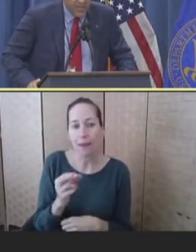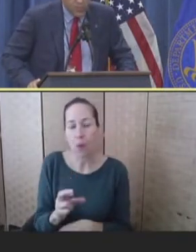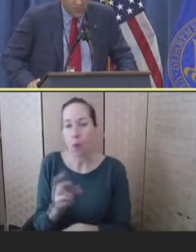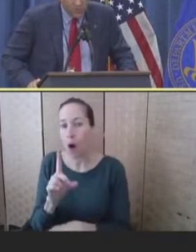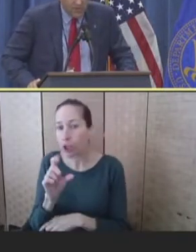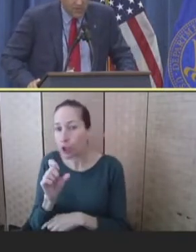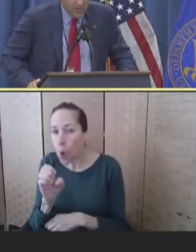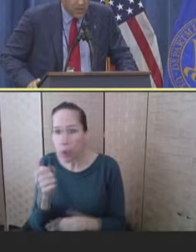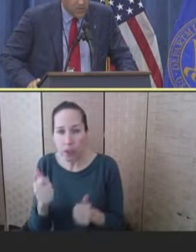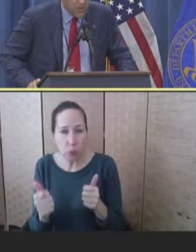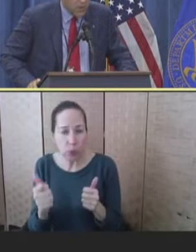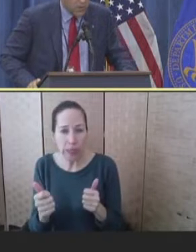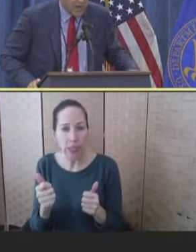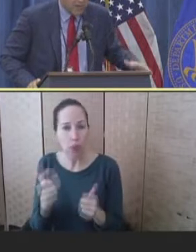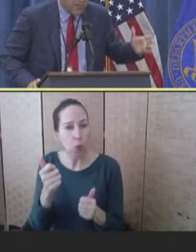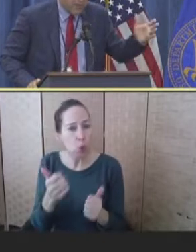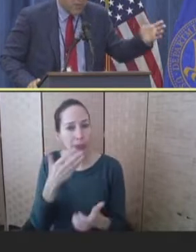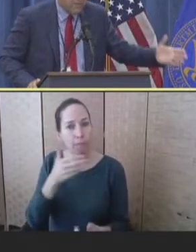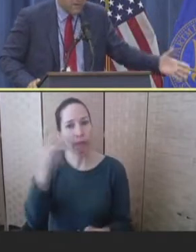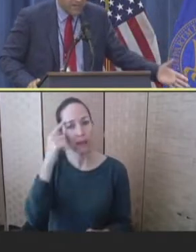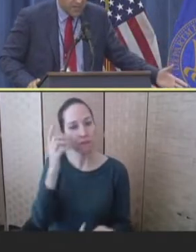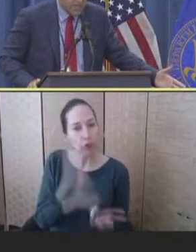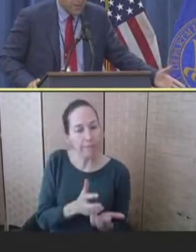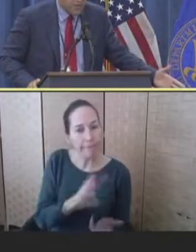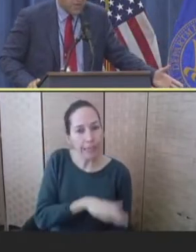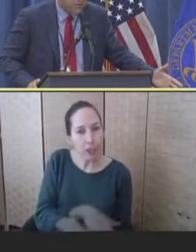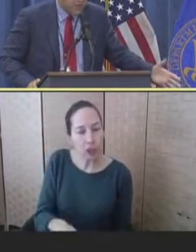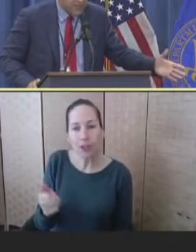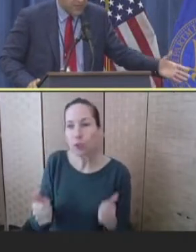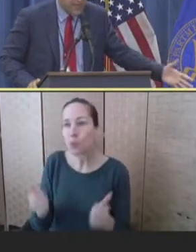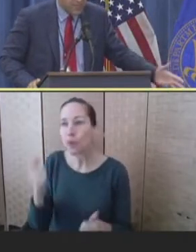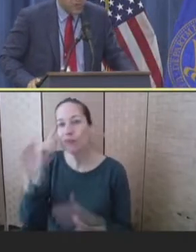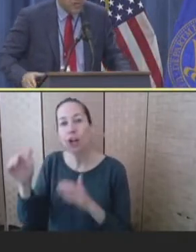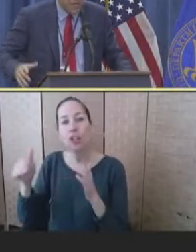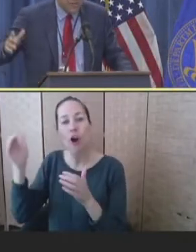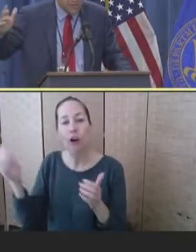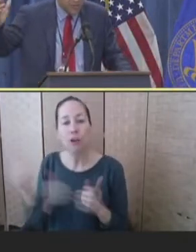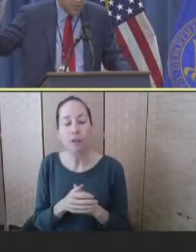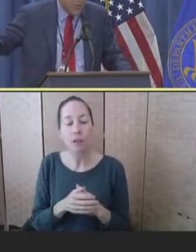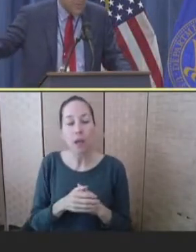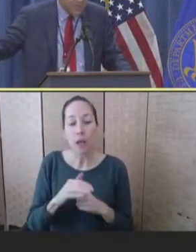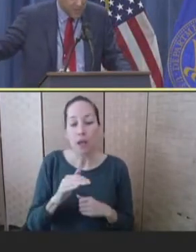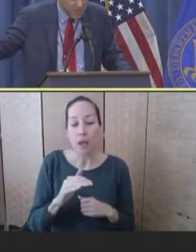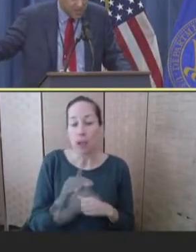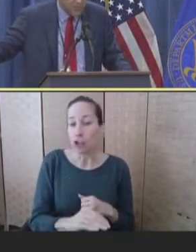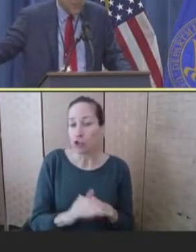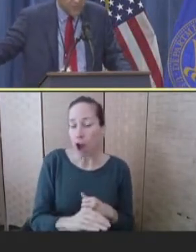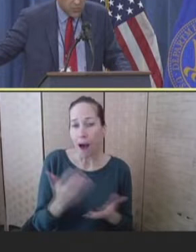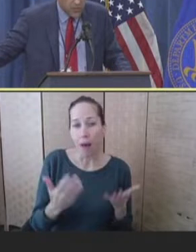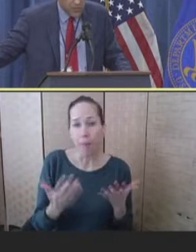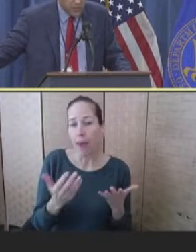kids, what's right for adults, what's right for people who have very little exposure to influenza like a small child versus someone who has years and years of history of exposure